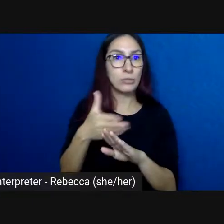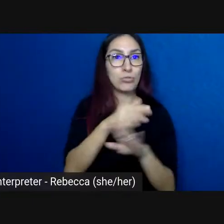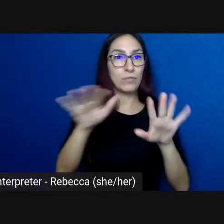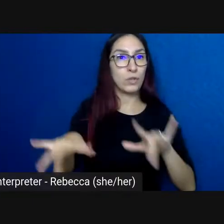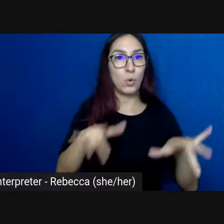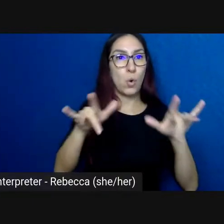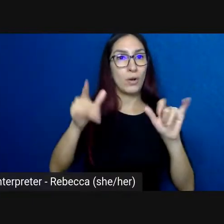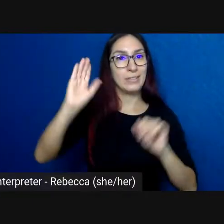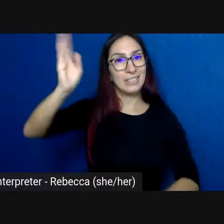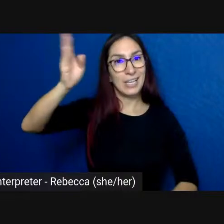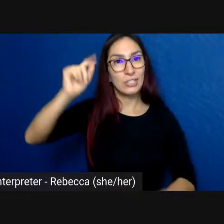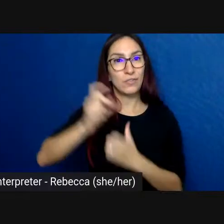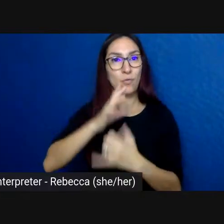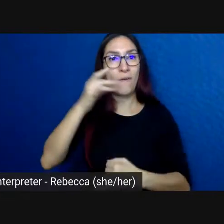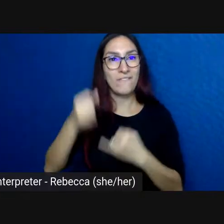Senior software developer at HDC and master at WP and